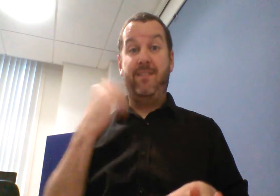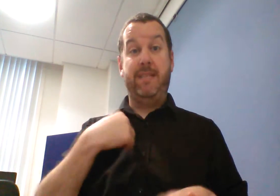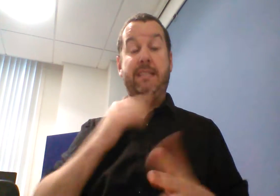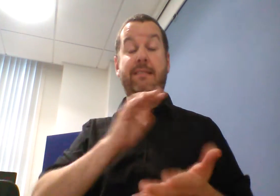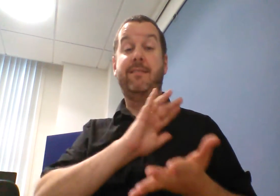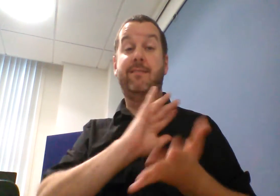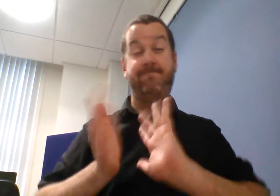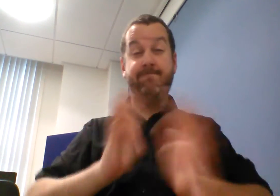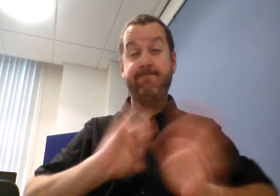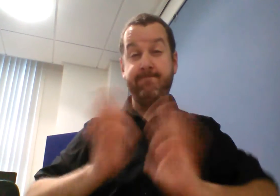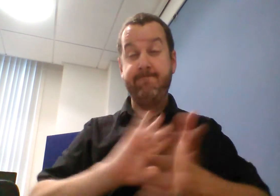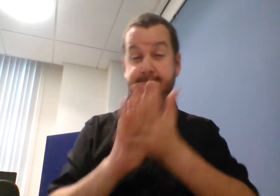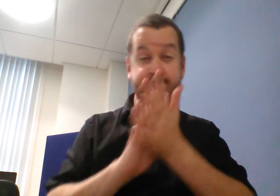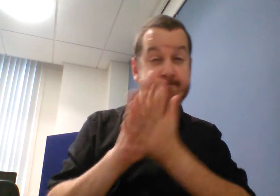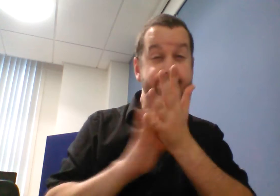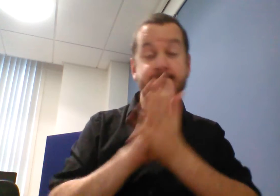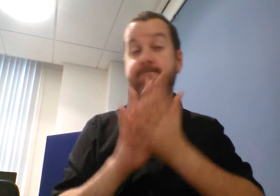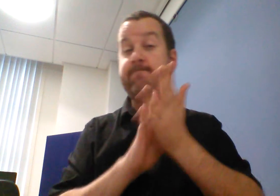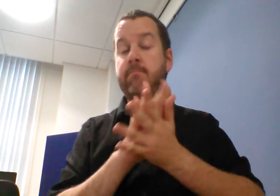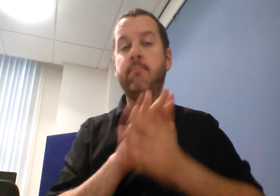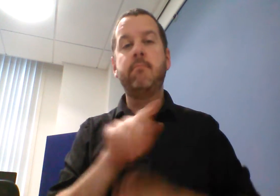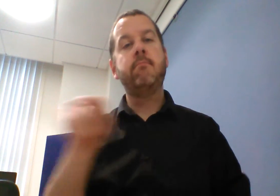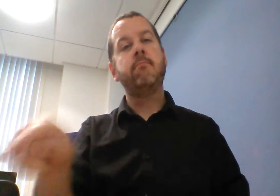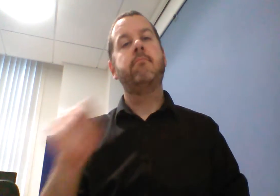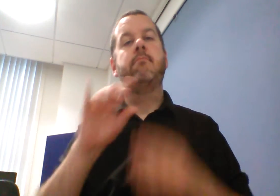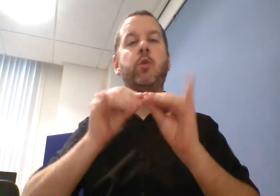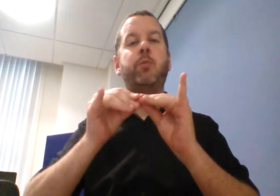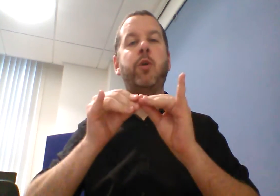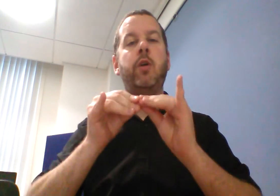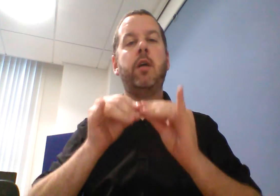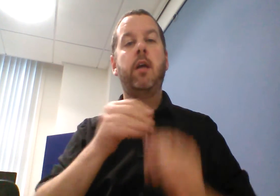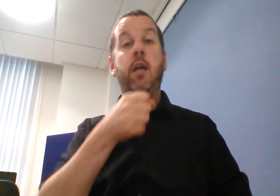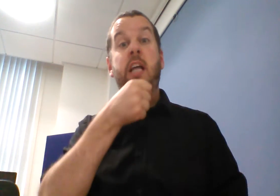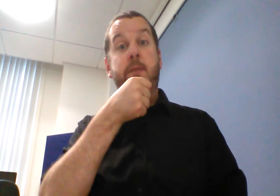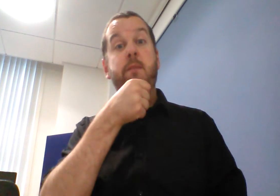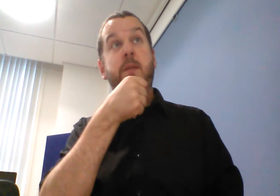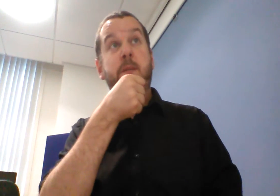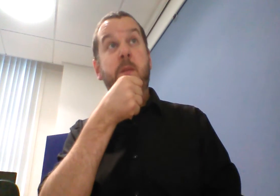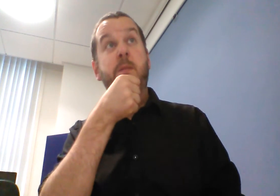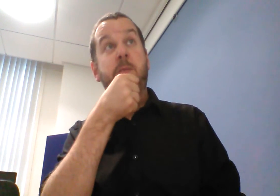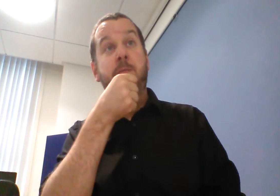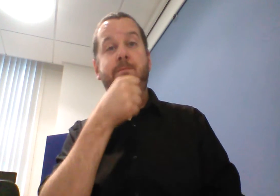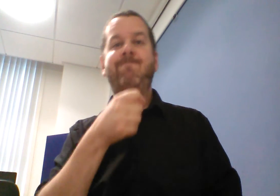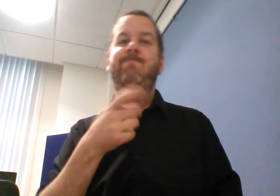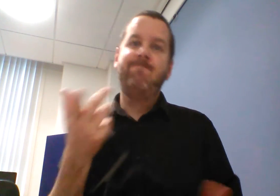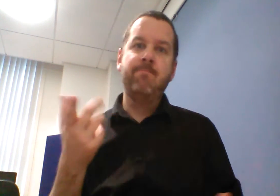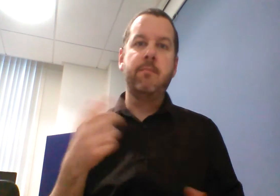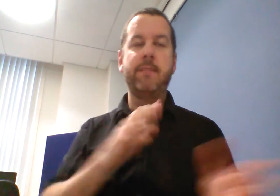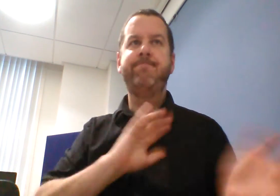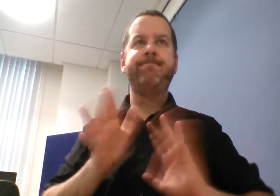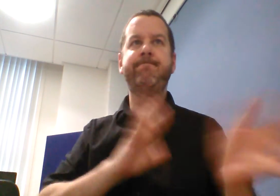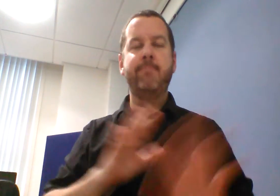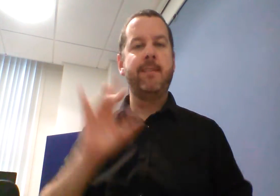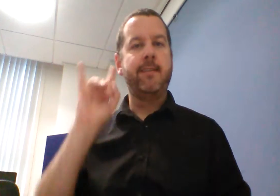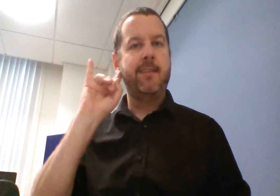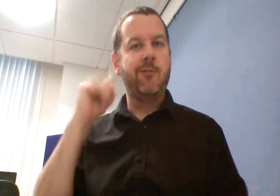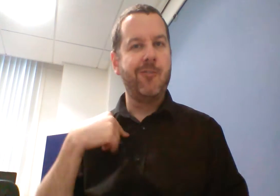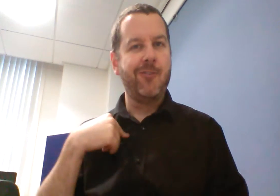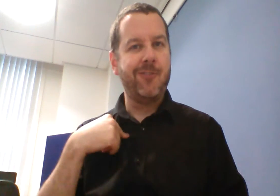And of course, when I'm signing, they're voicing. And I can hear that voicing.